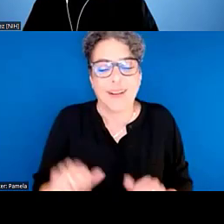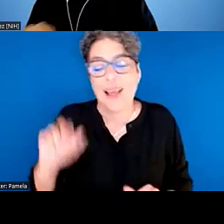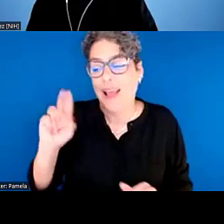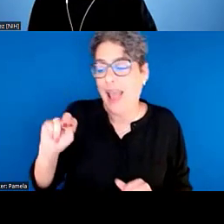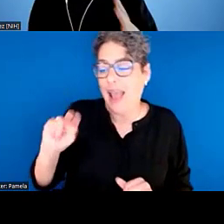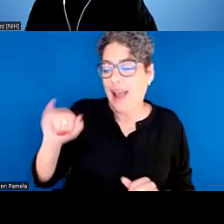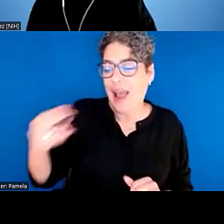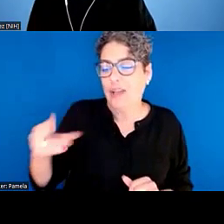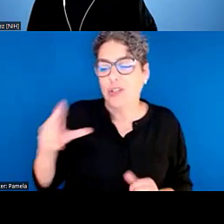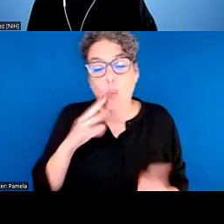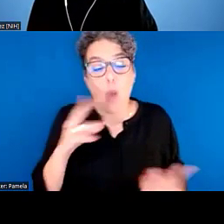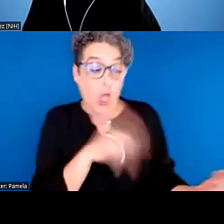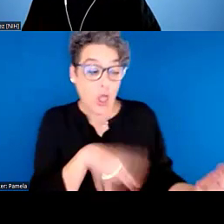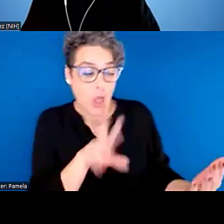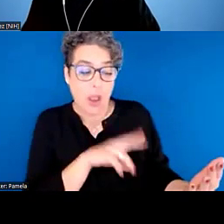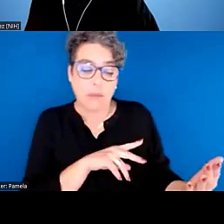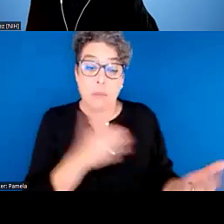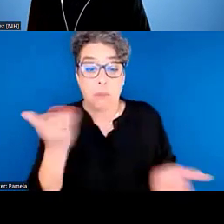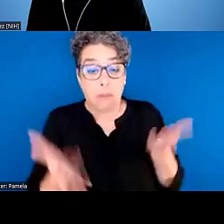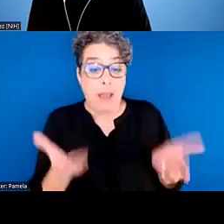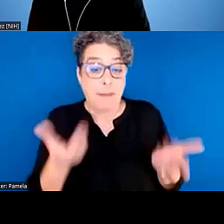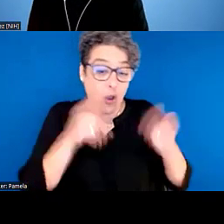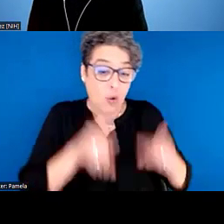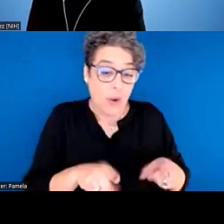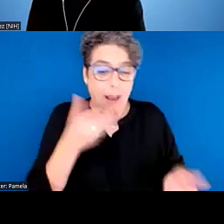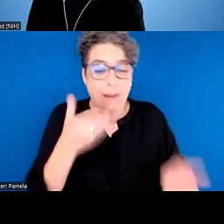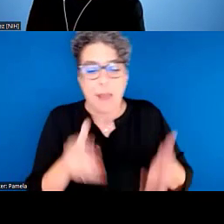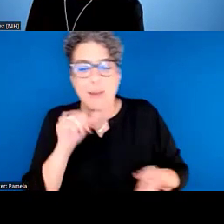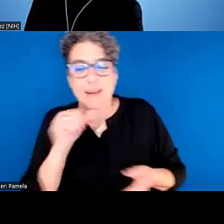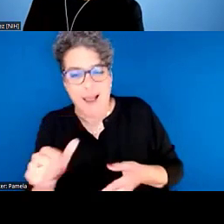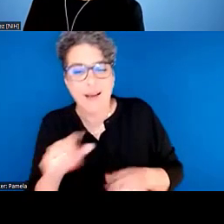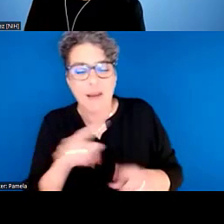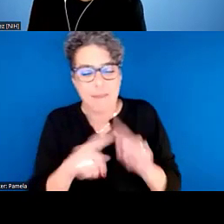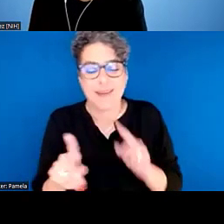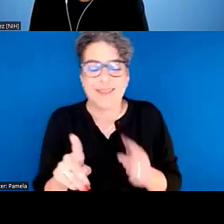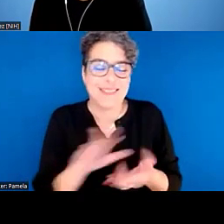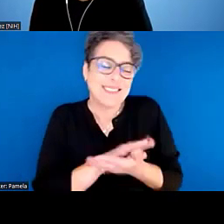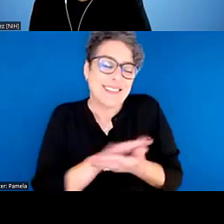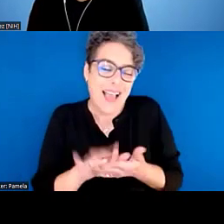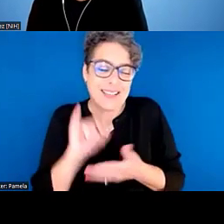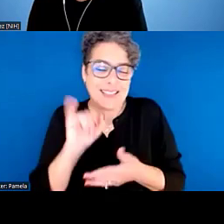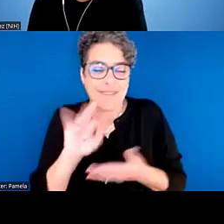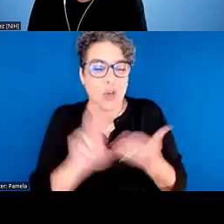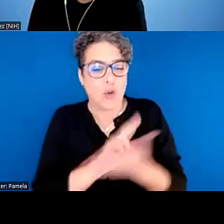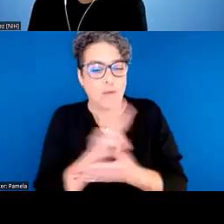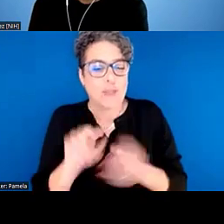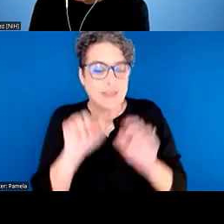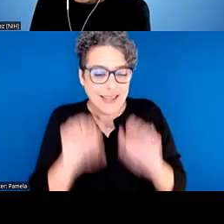and see if we agree with it, but it's always, I think, helpful for universities to come back with a proposal ..